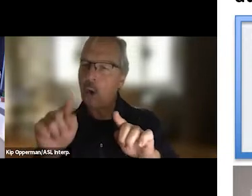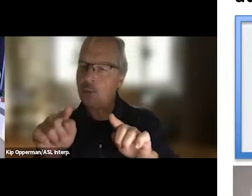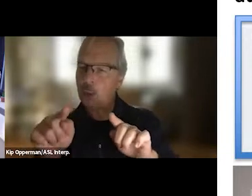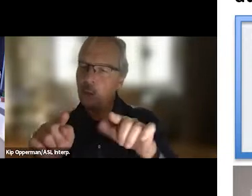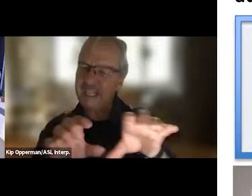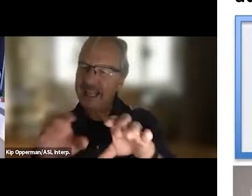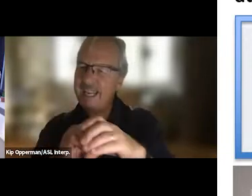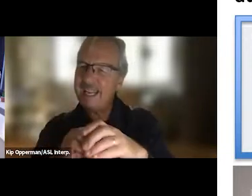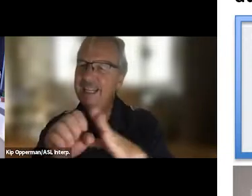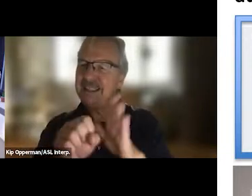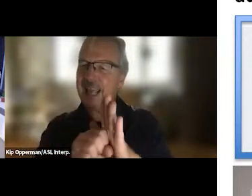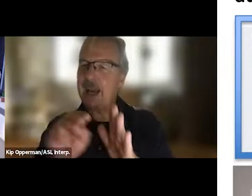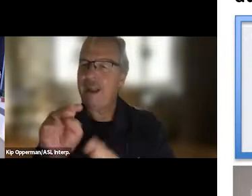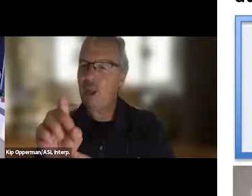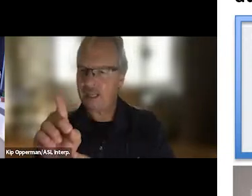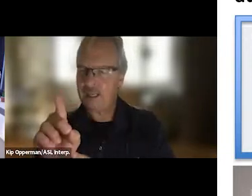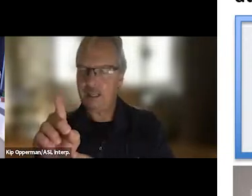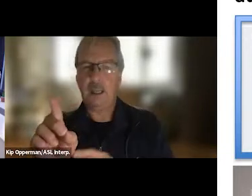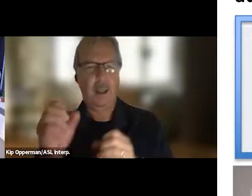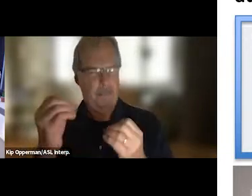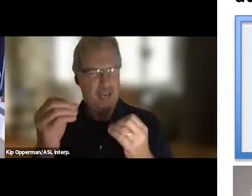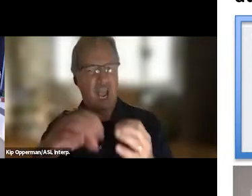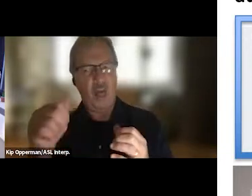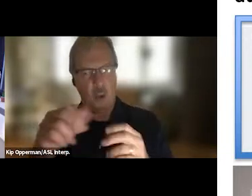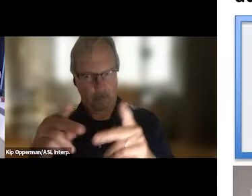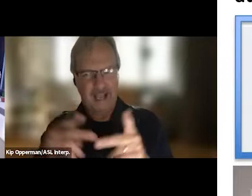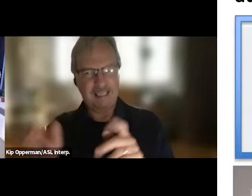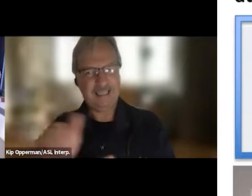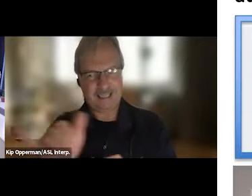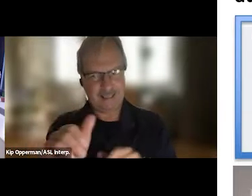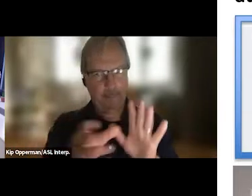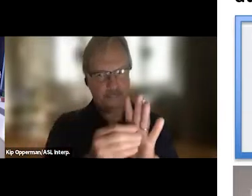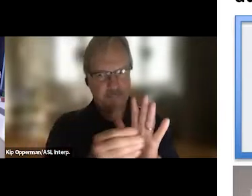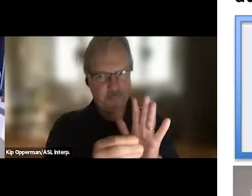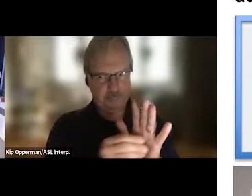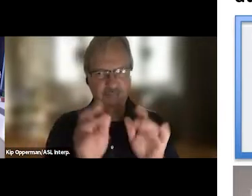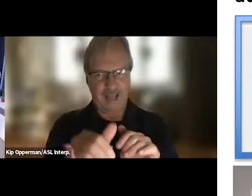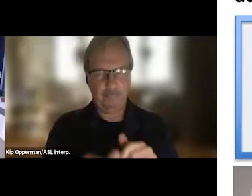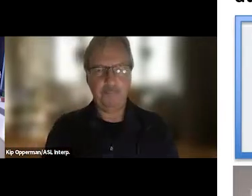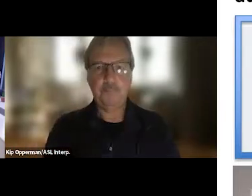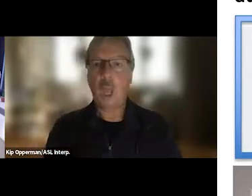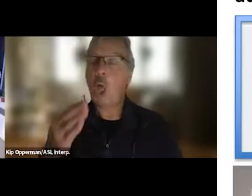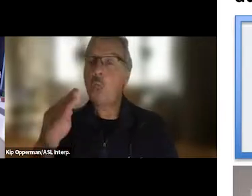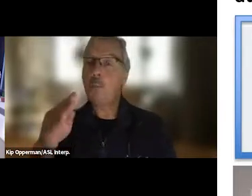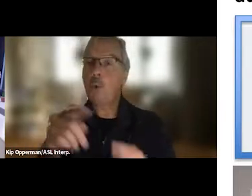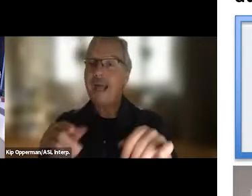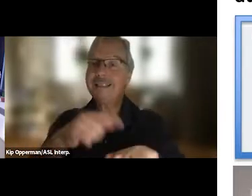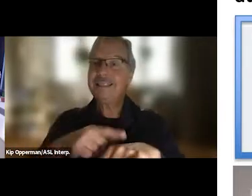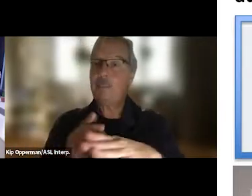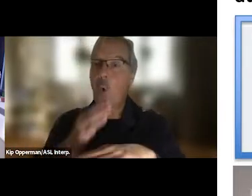Just as one example that's been replicated in many other places, where you see the blue line is time to overdose death among people who are in treatment